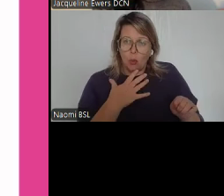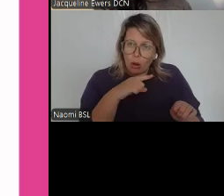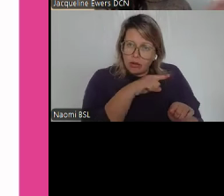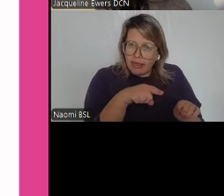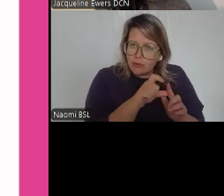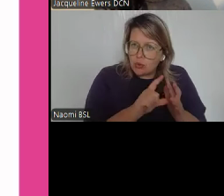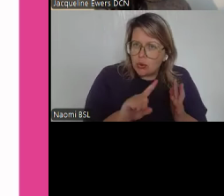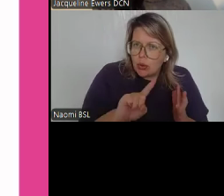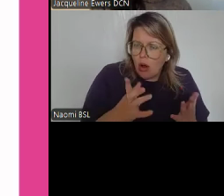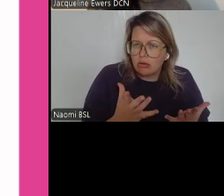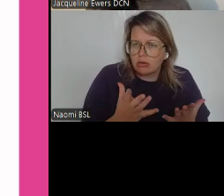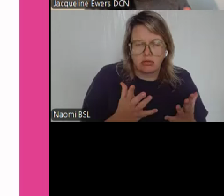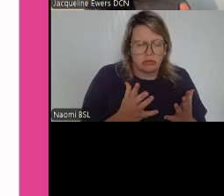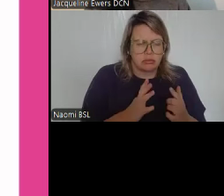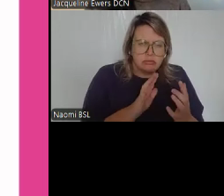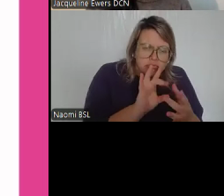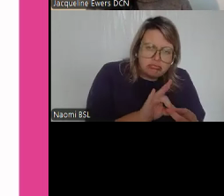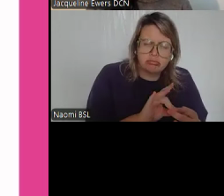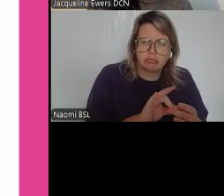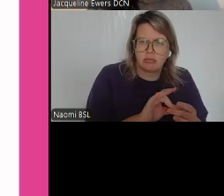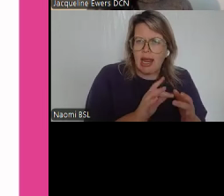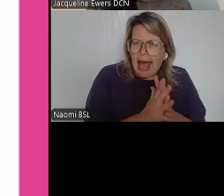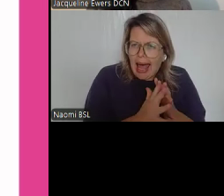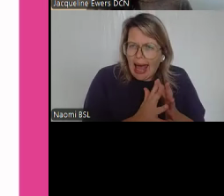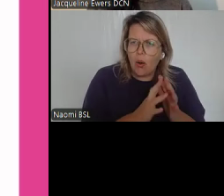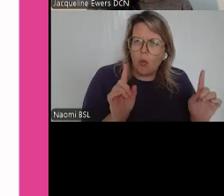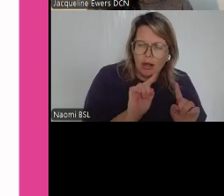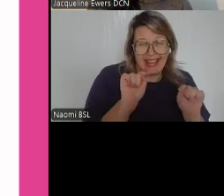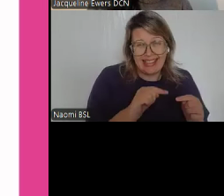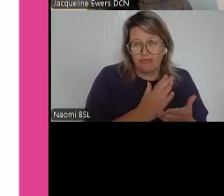and how, is really key to getting this right.